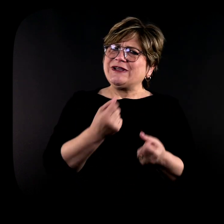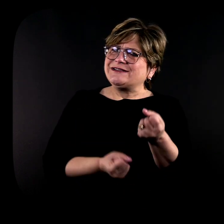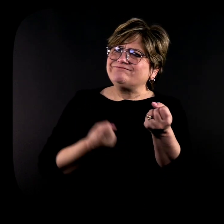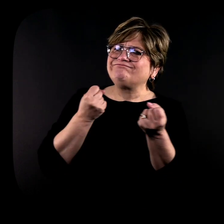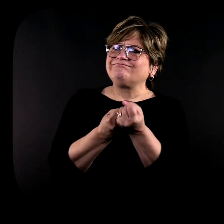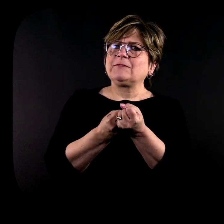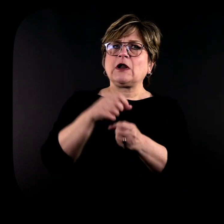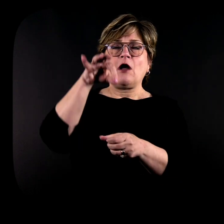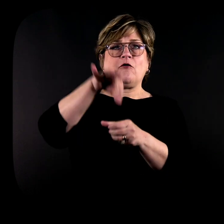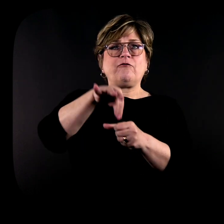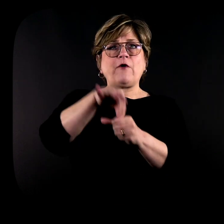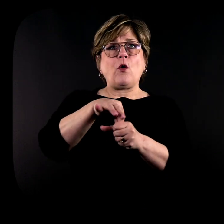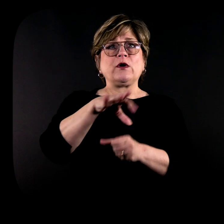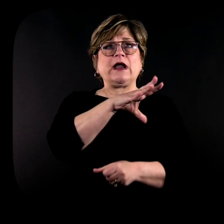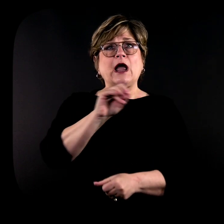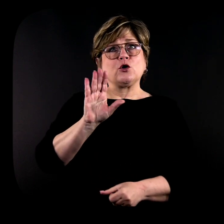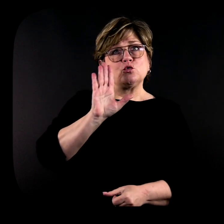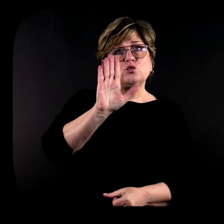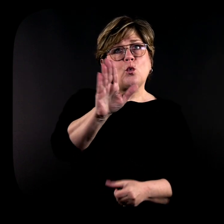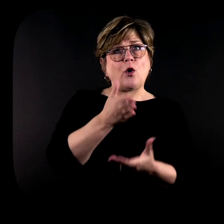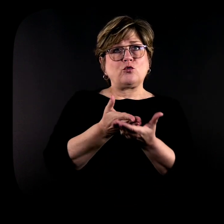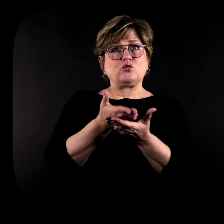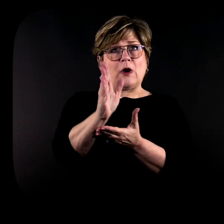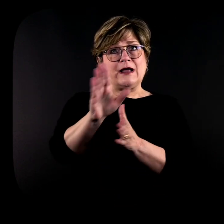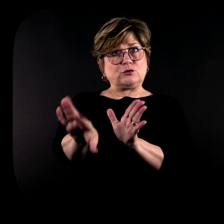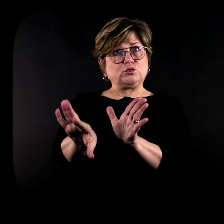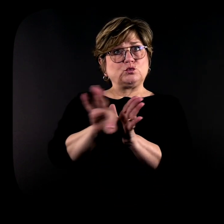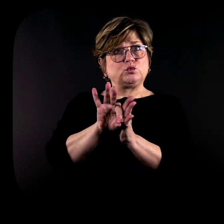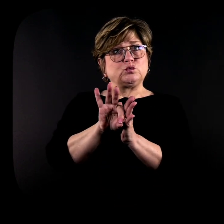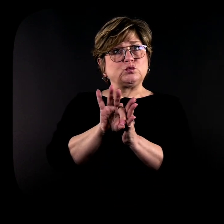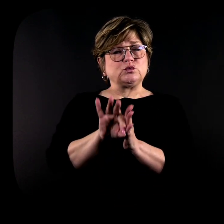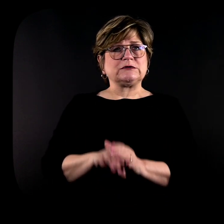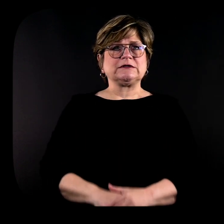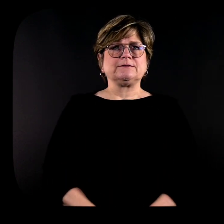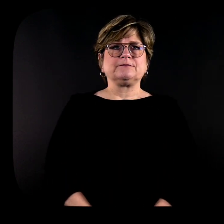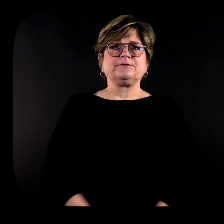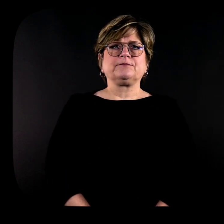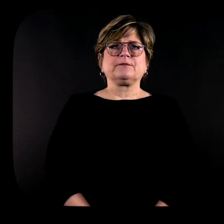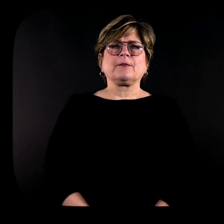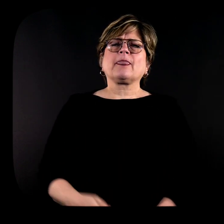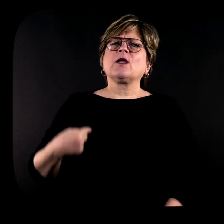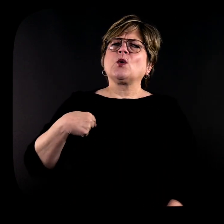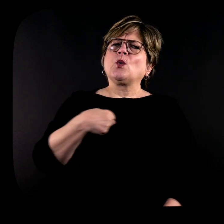2. We support voting and your right to choose